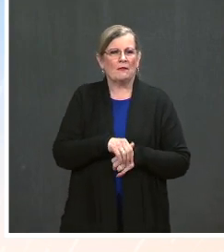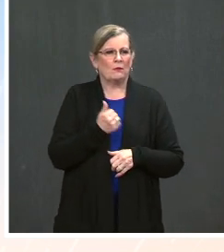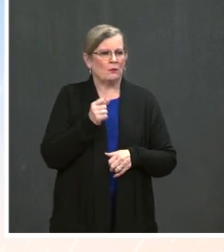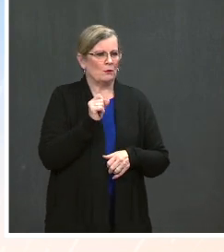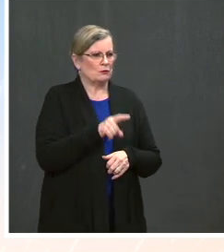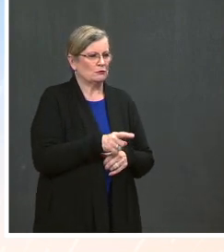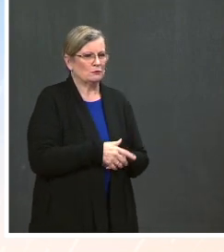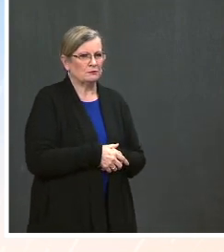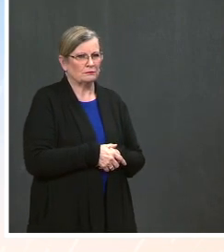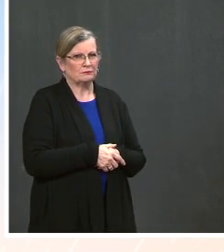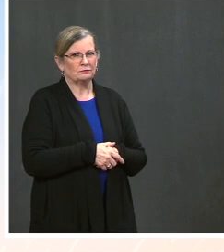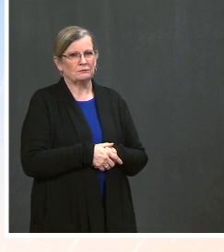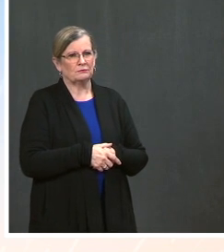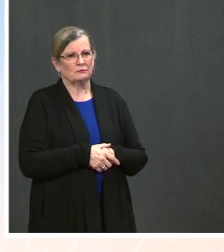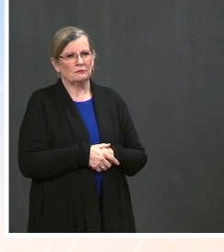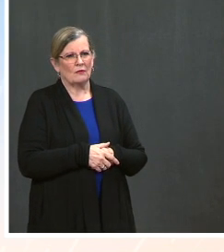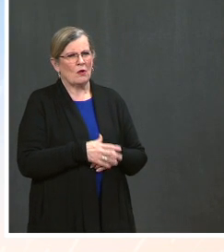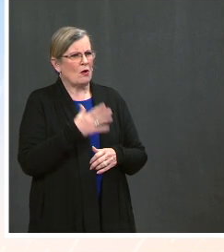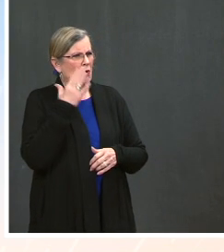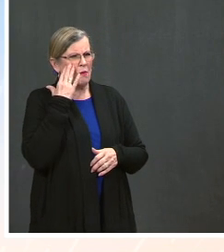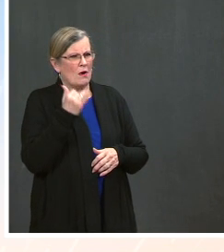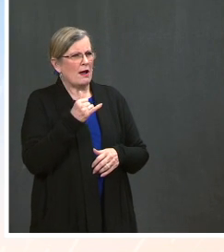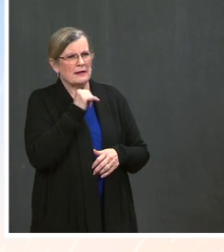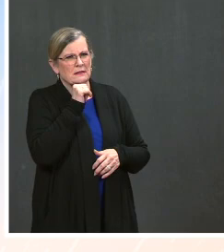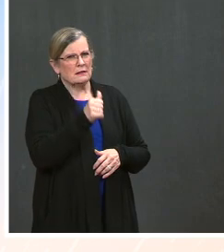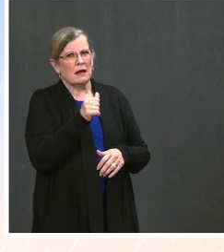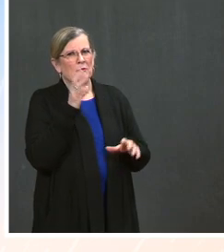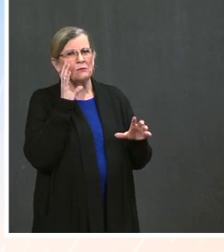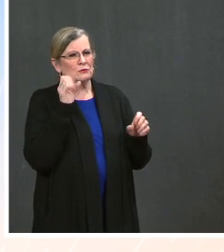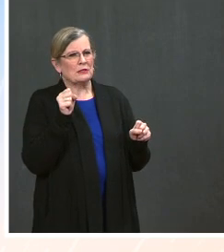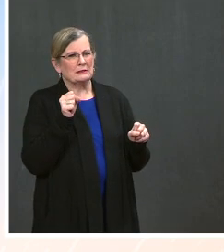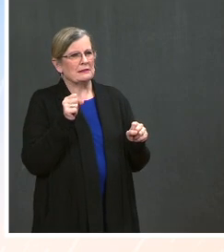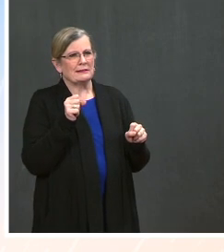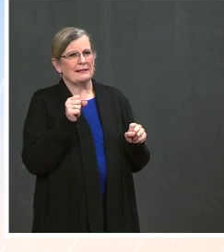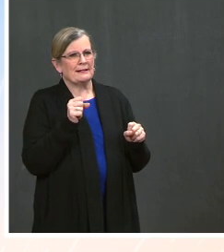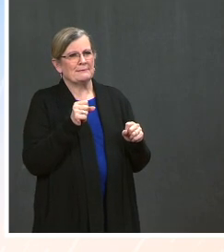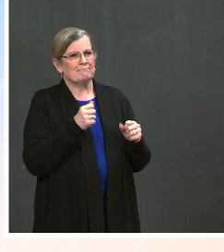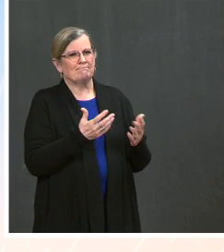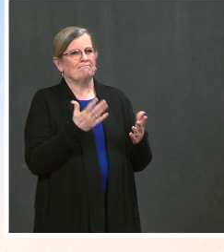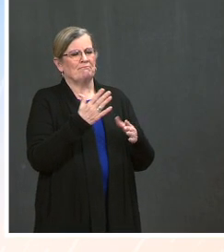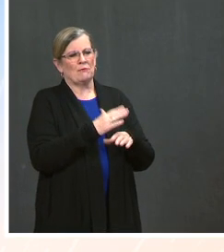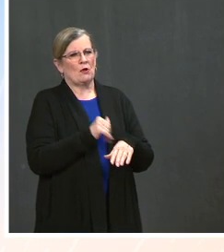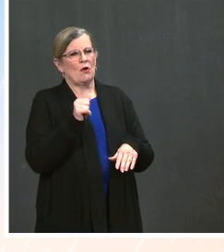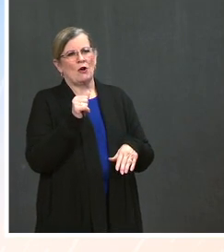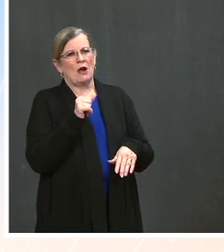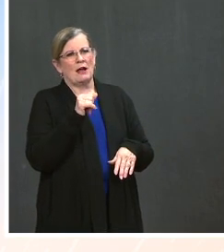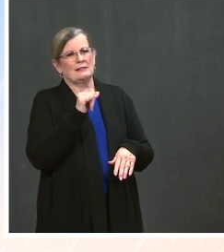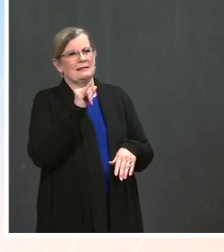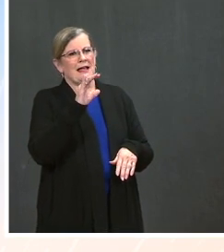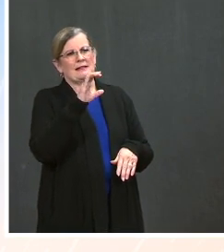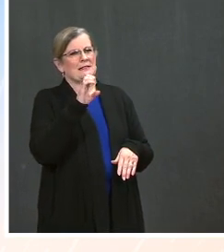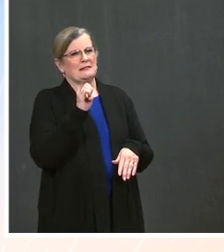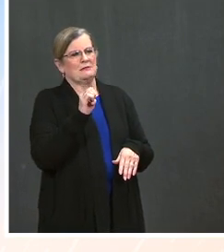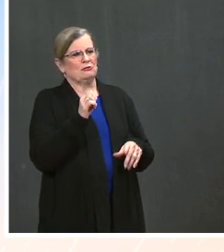why hasn't the administration named a CBP Commissioner or an ICE Director yet? Ms. Psaki: Those are certainly important roles